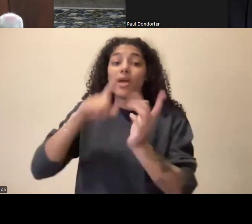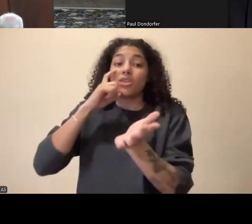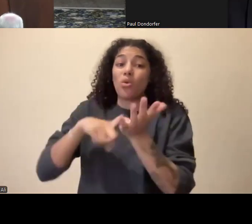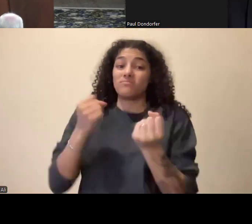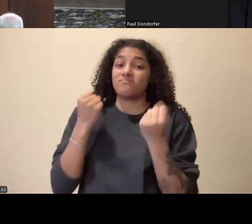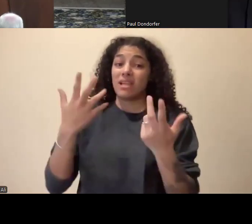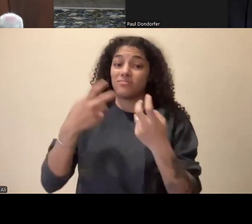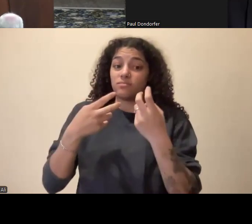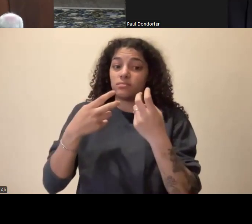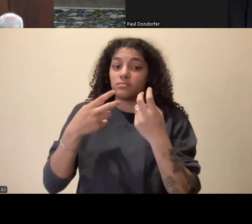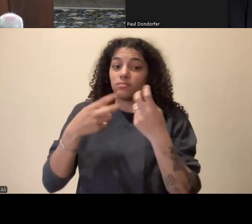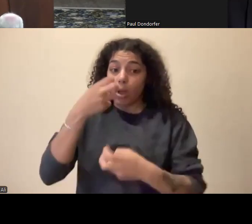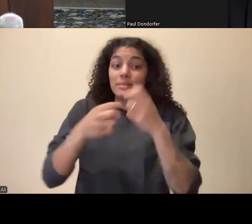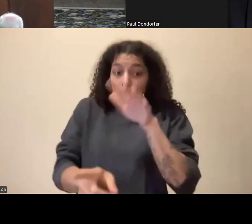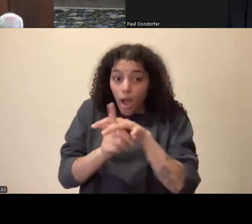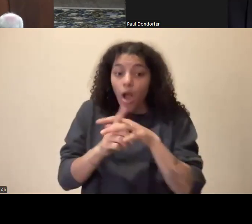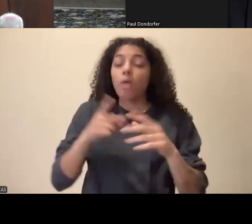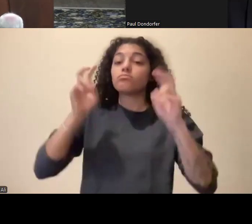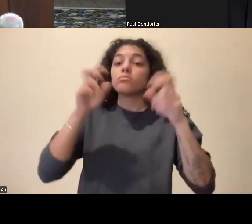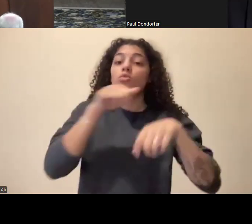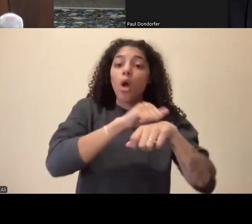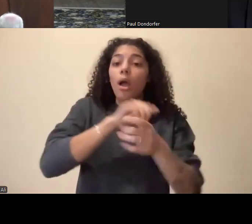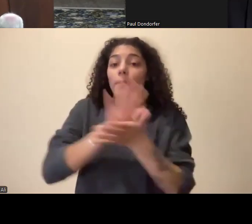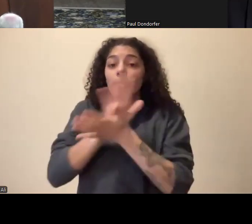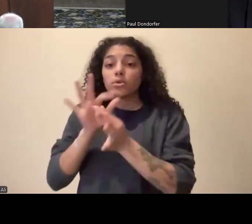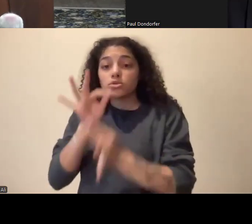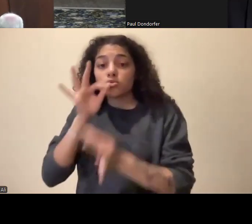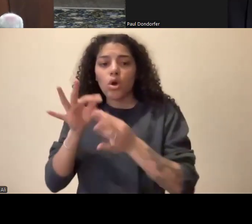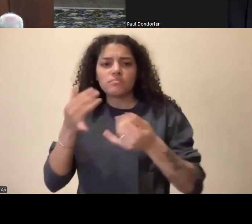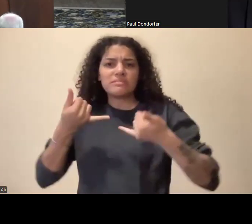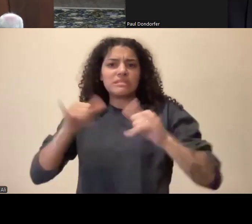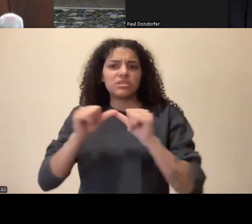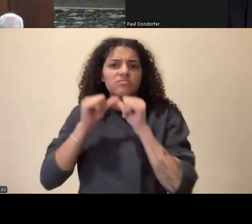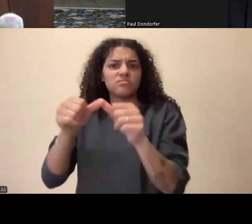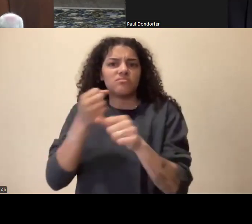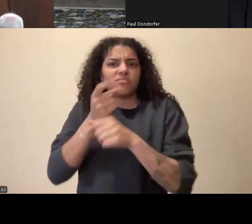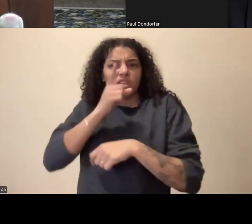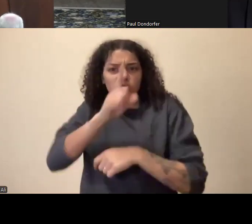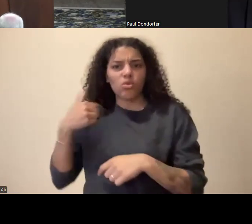Rock Paper Straws has remained steadfast in its mission to help the world suck responsibly and